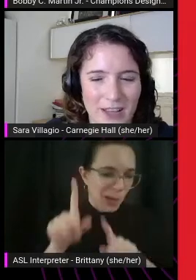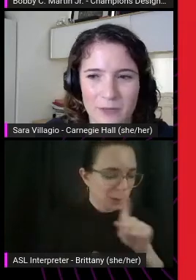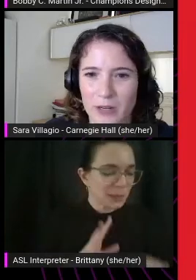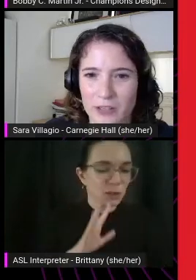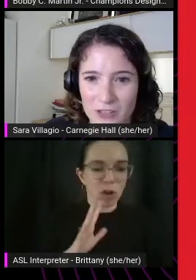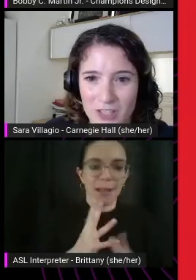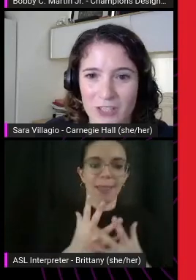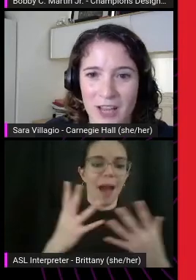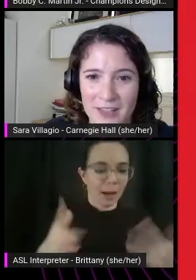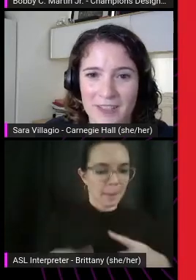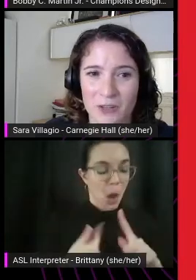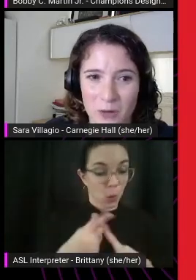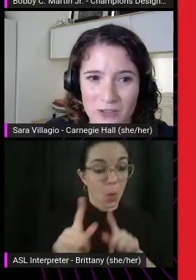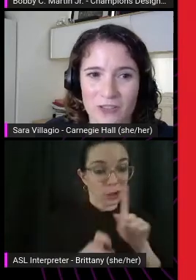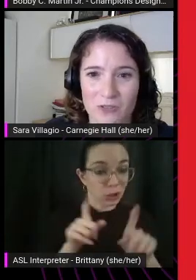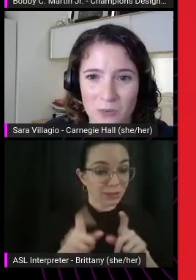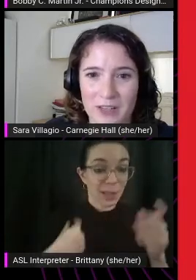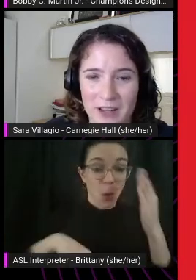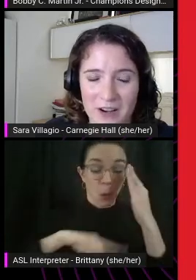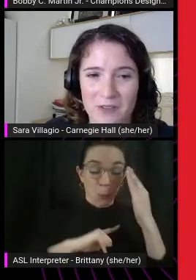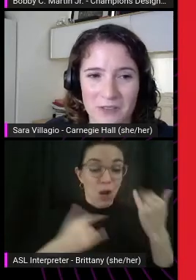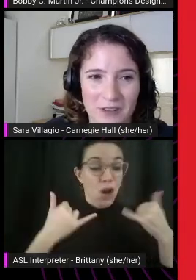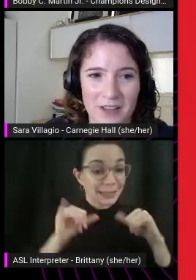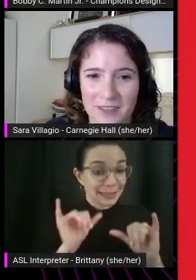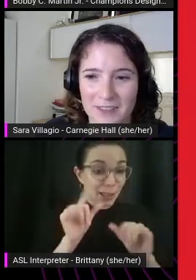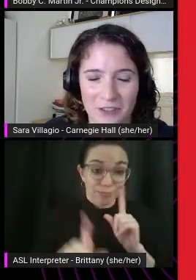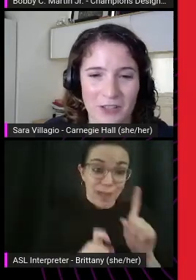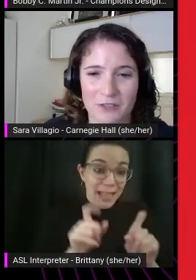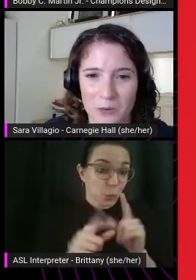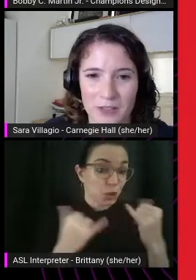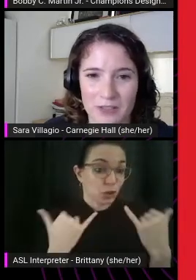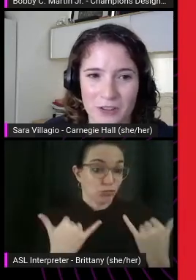and we are still asking questions right now and looking forward.